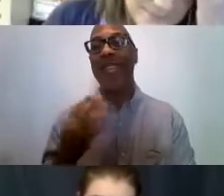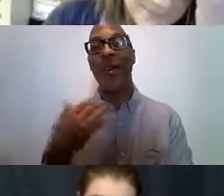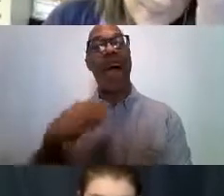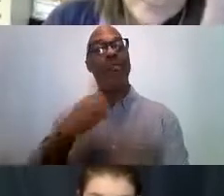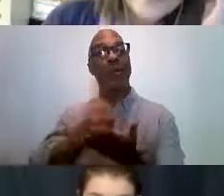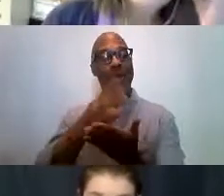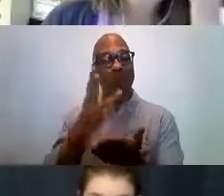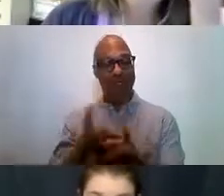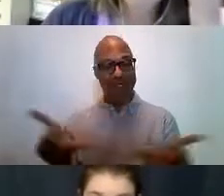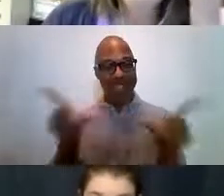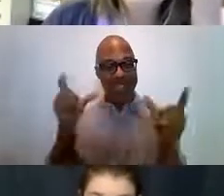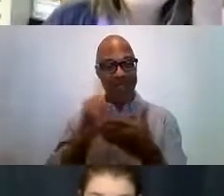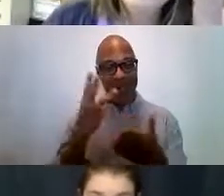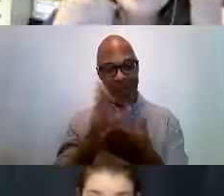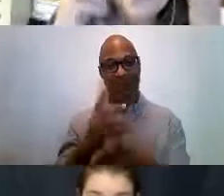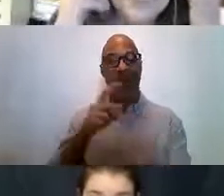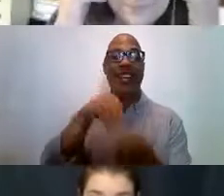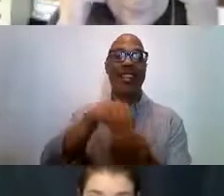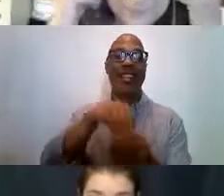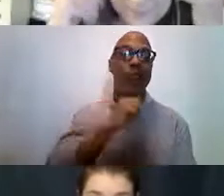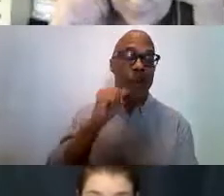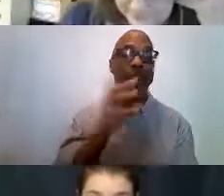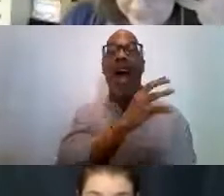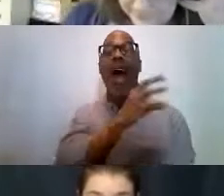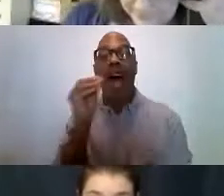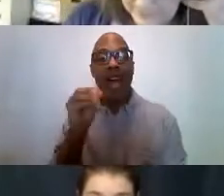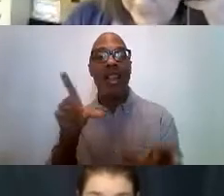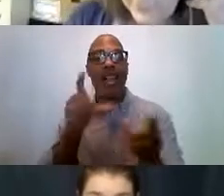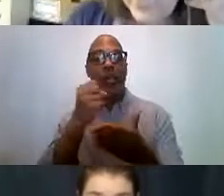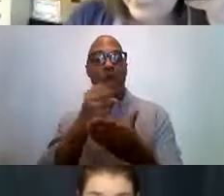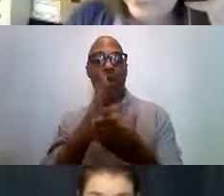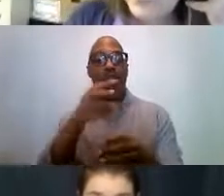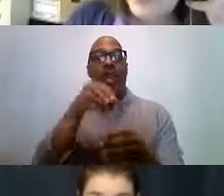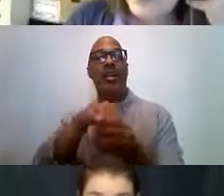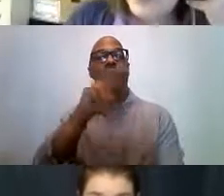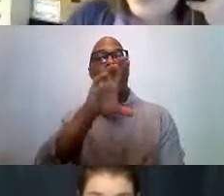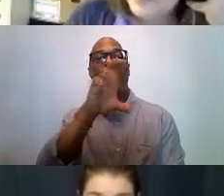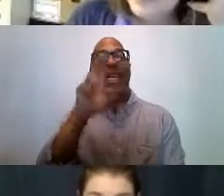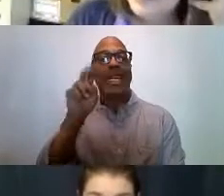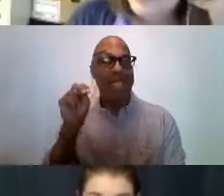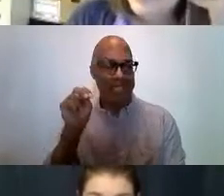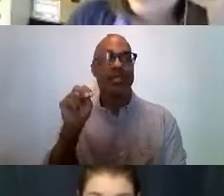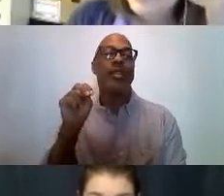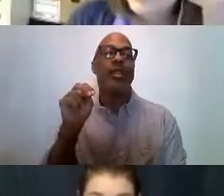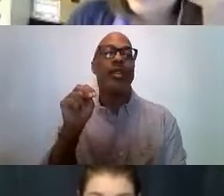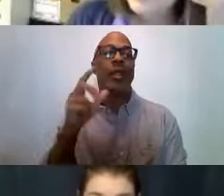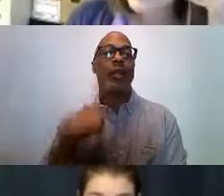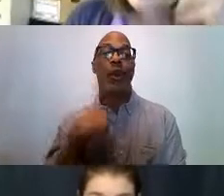And I have a license as a Social Worker in AZ and Connecticut.